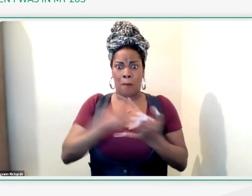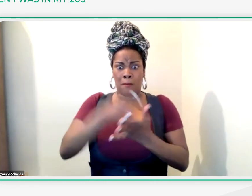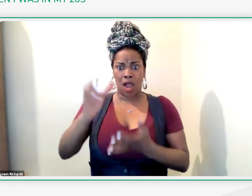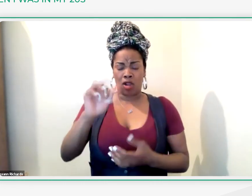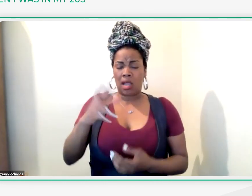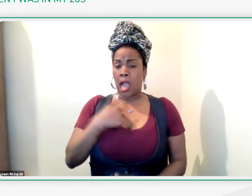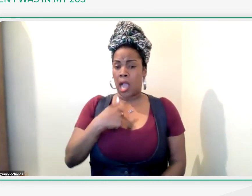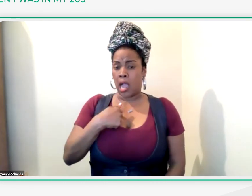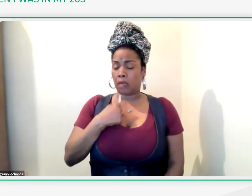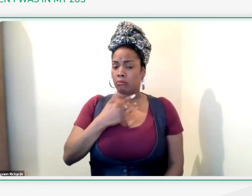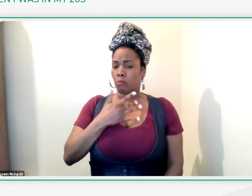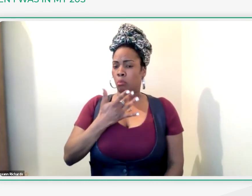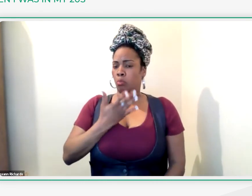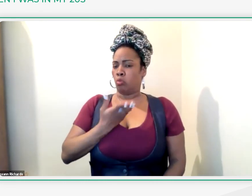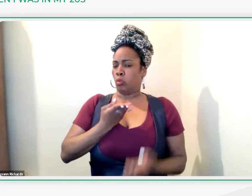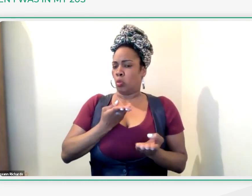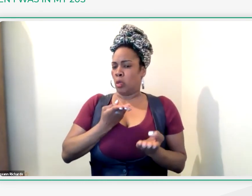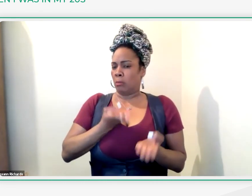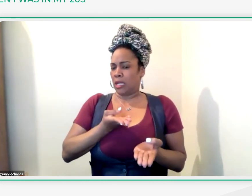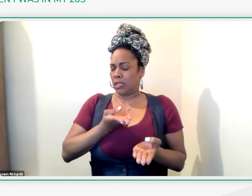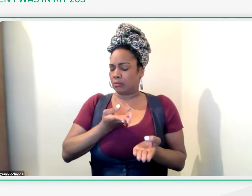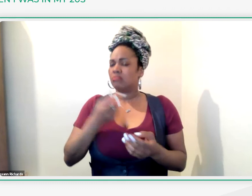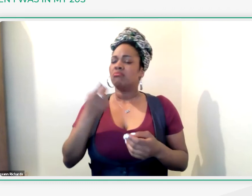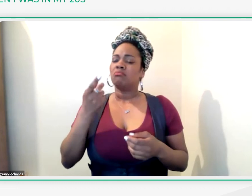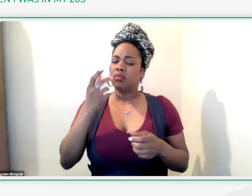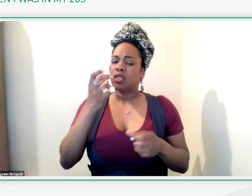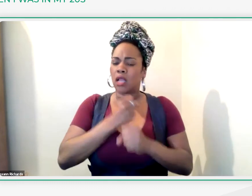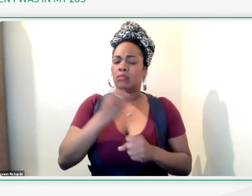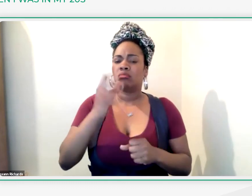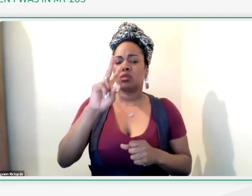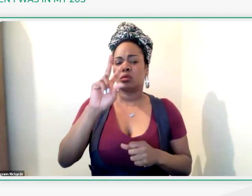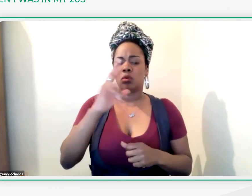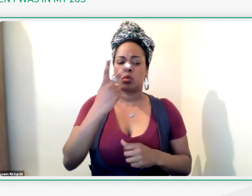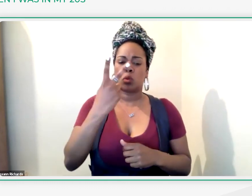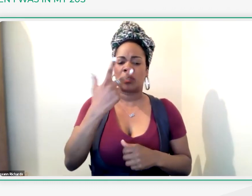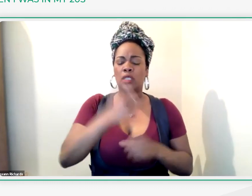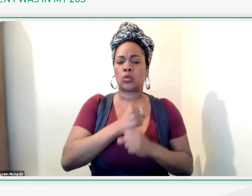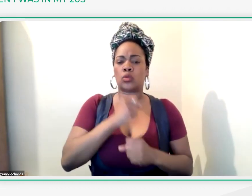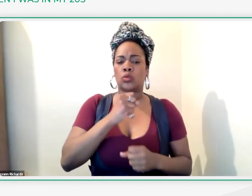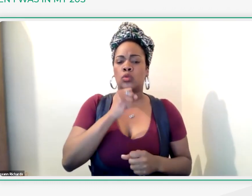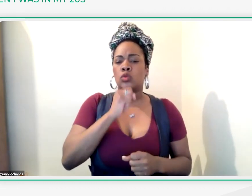don't mind a used car, I would recommend doing that: